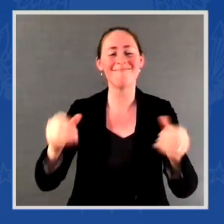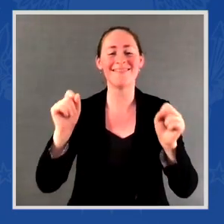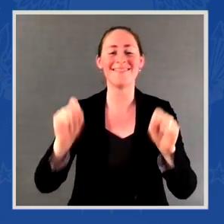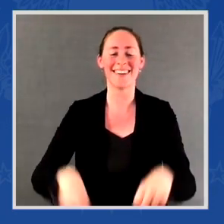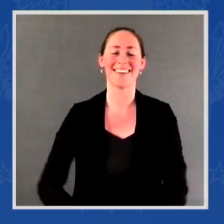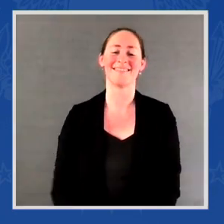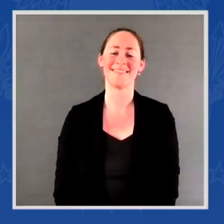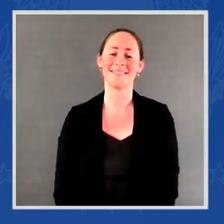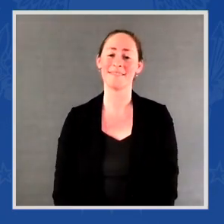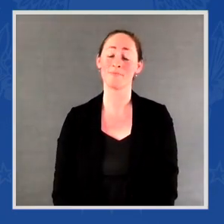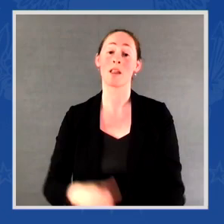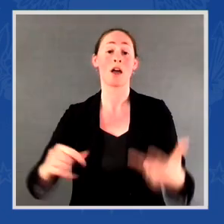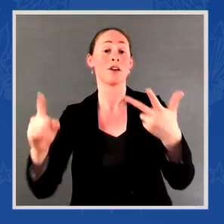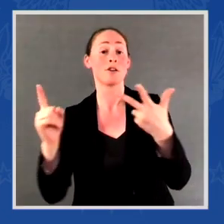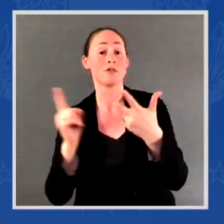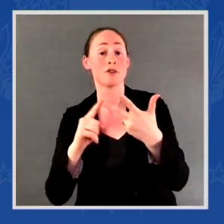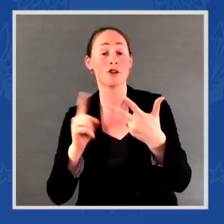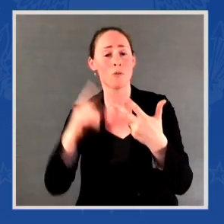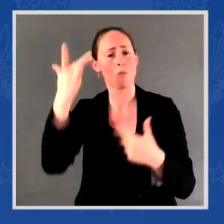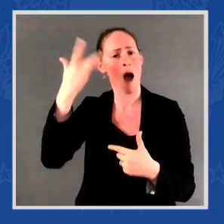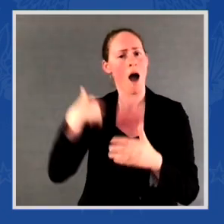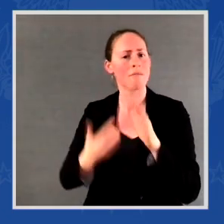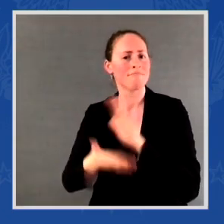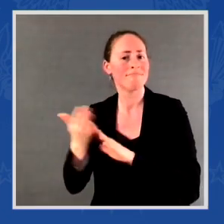was to unify the country.